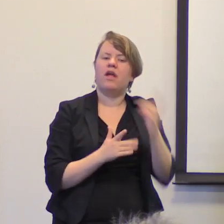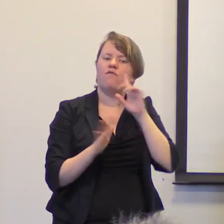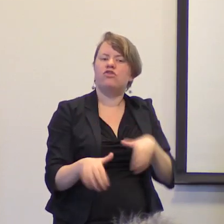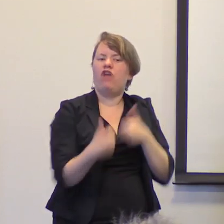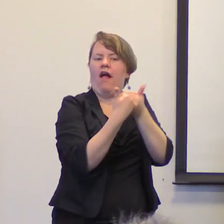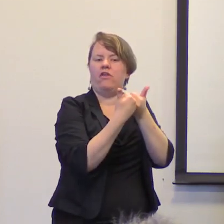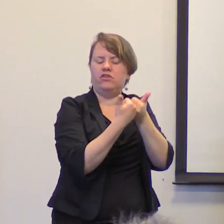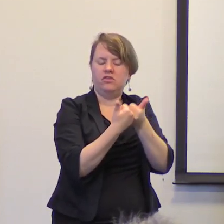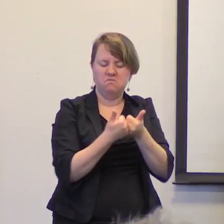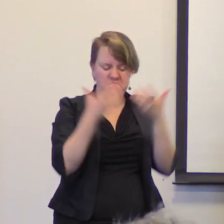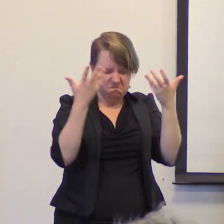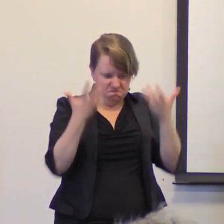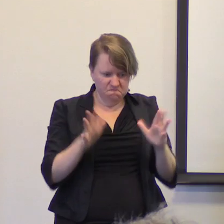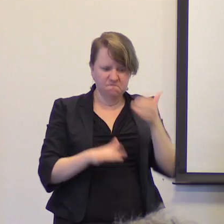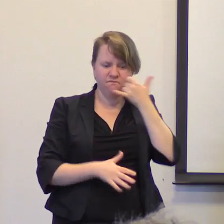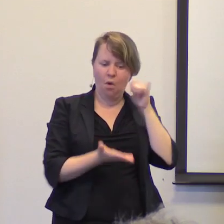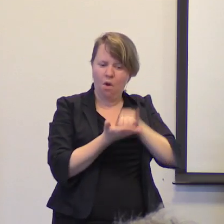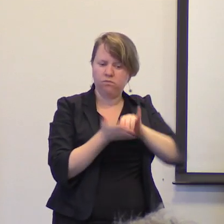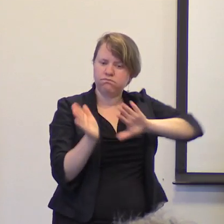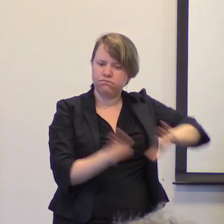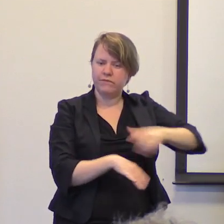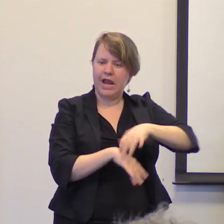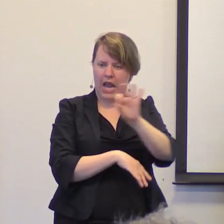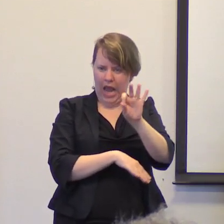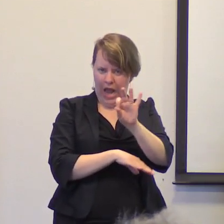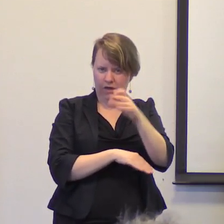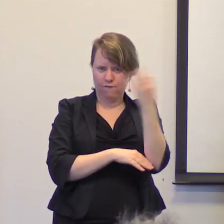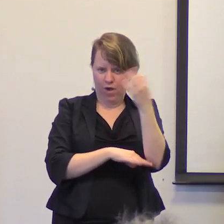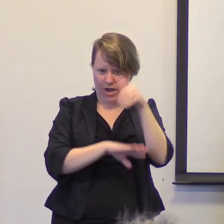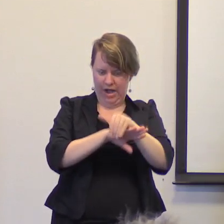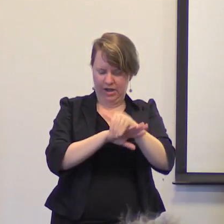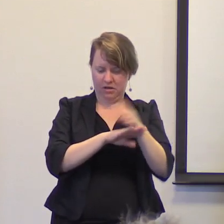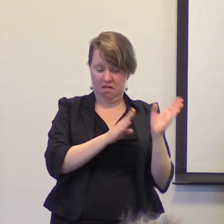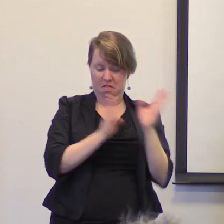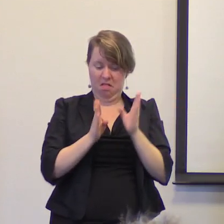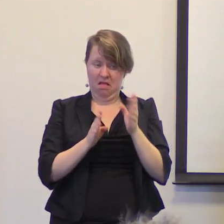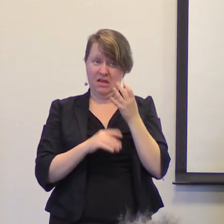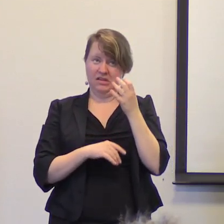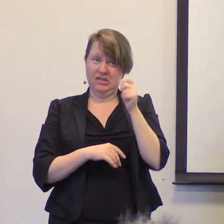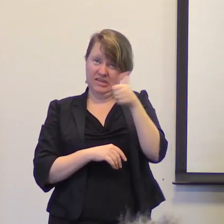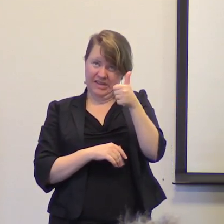So they get off the phone at 9 p.m. Friday night, and by 10 p.m. Friday night, they start